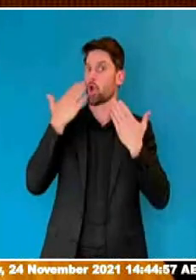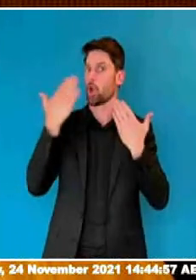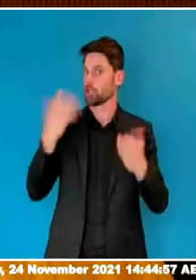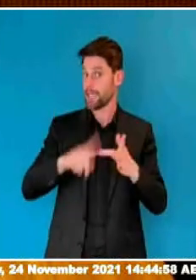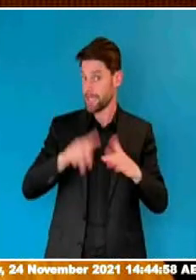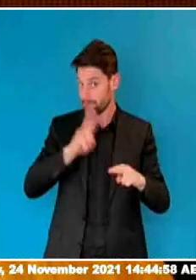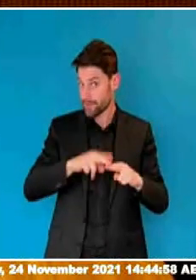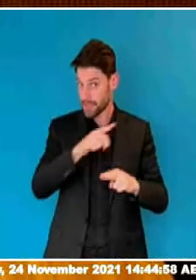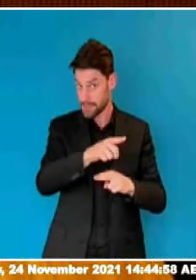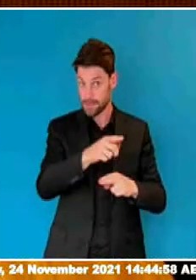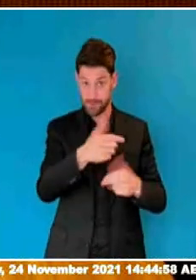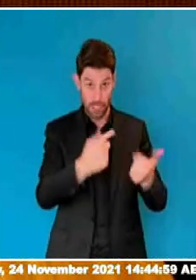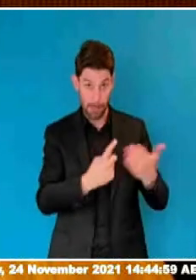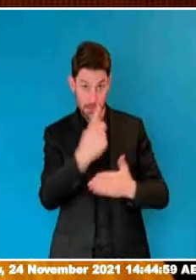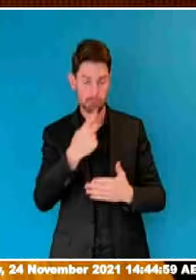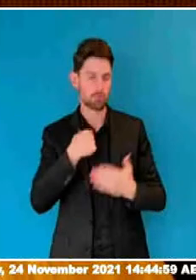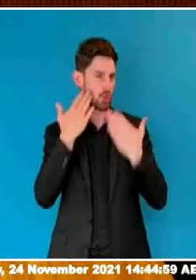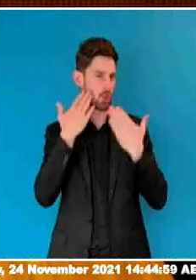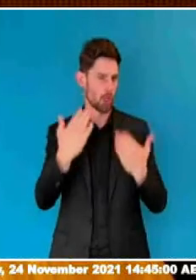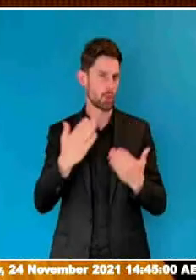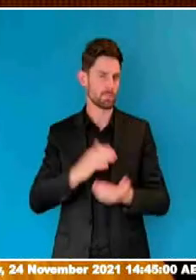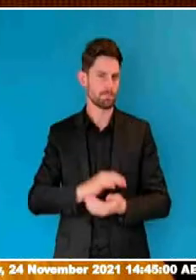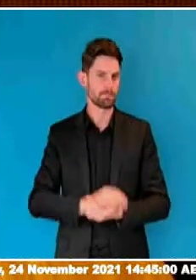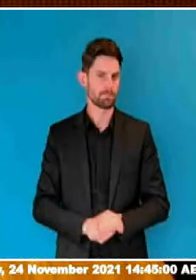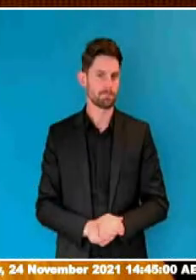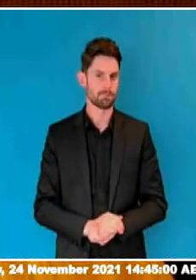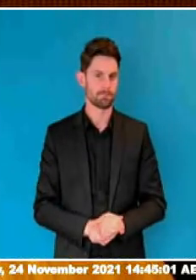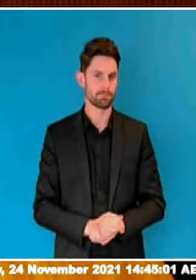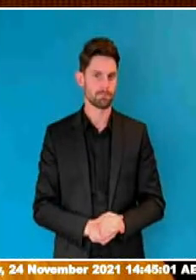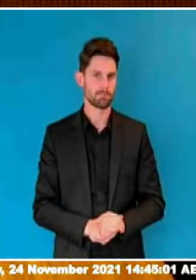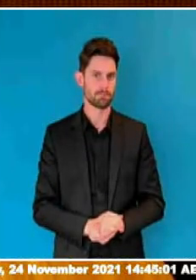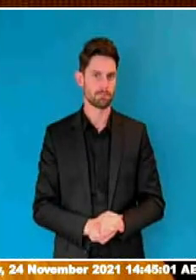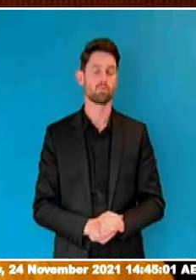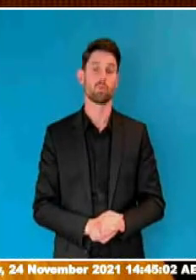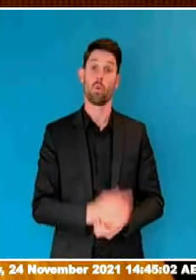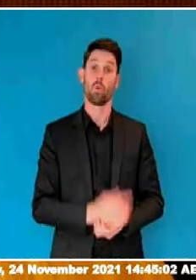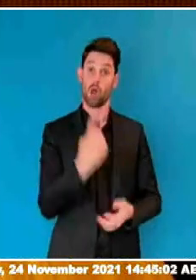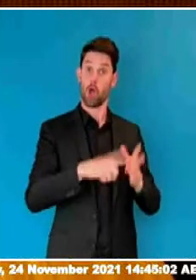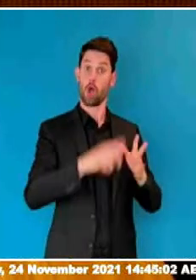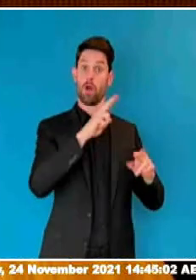One of the rights in the Charter is a right to privacy.